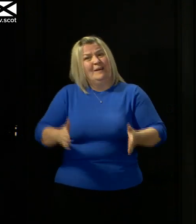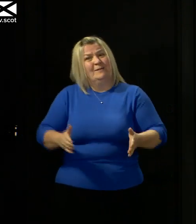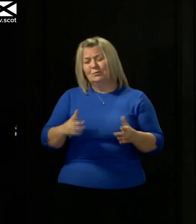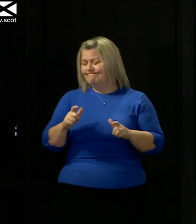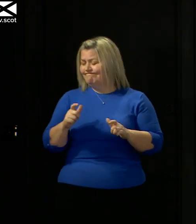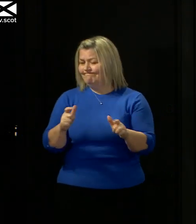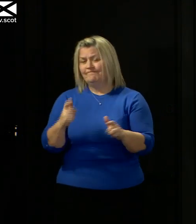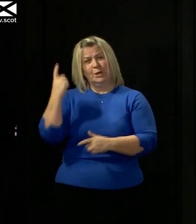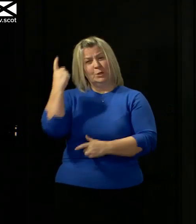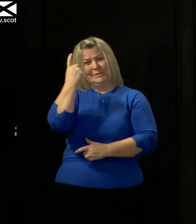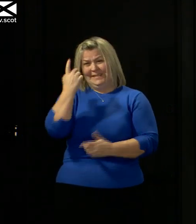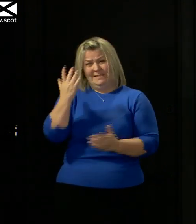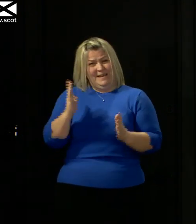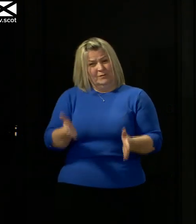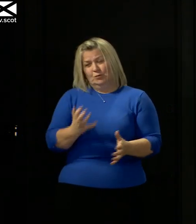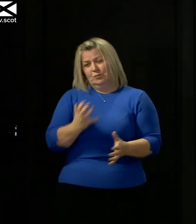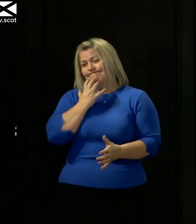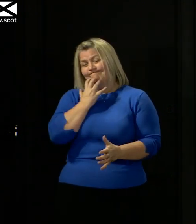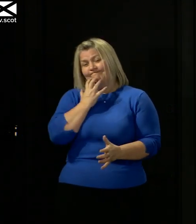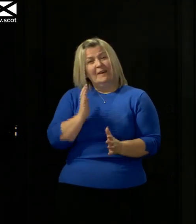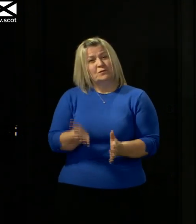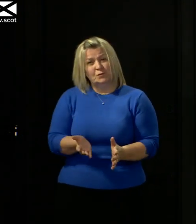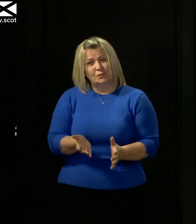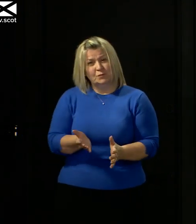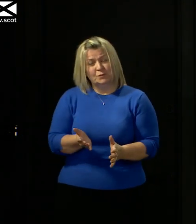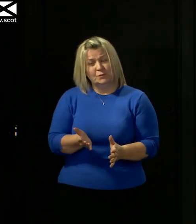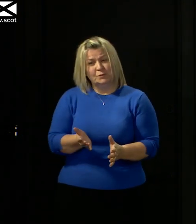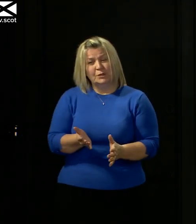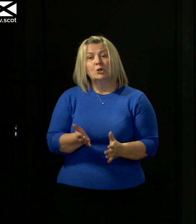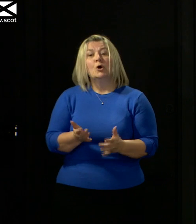overall strategy and therefore it's premature right now for me to stand here